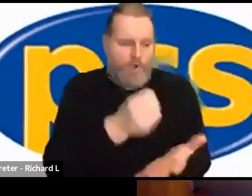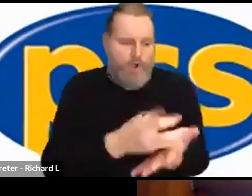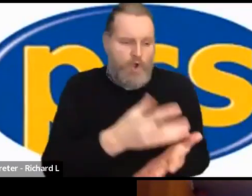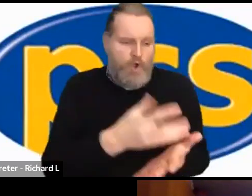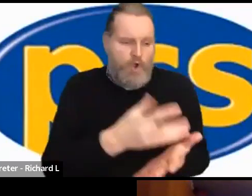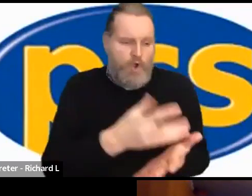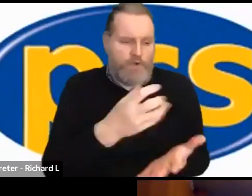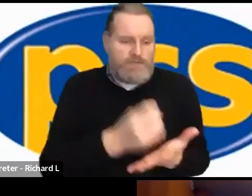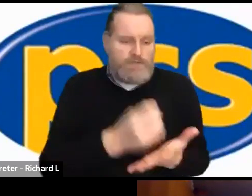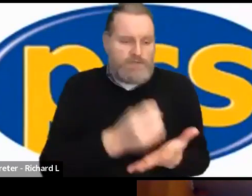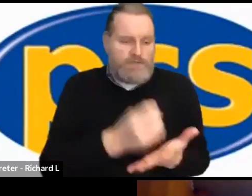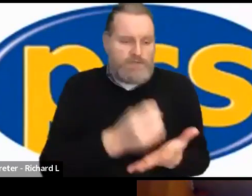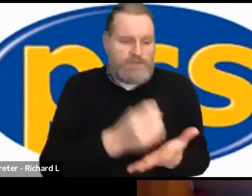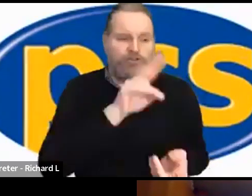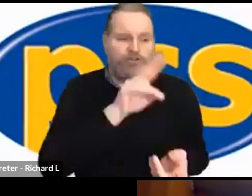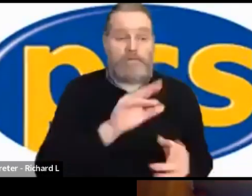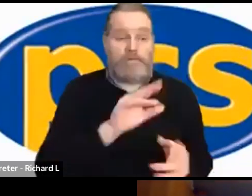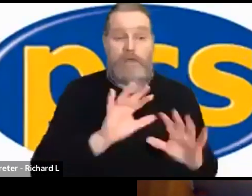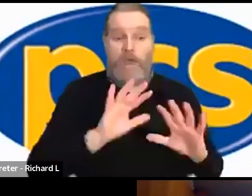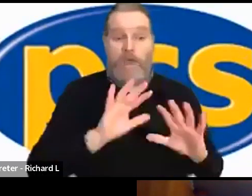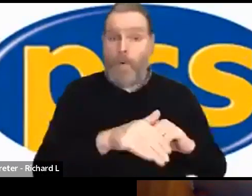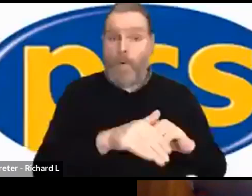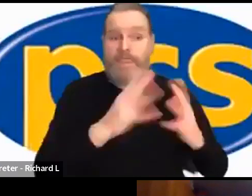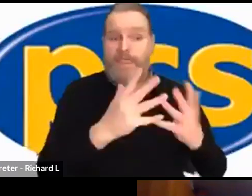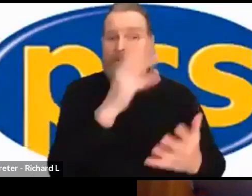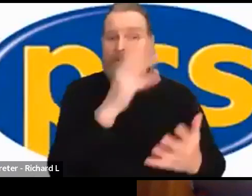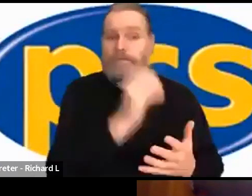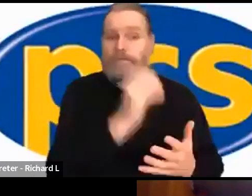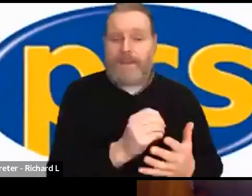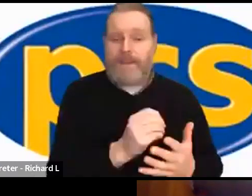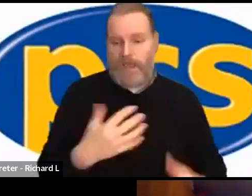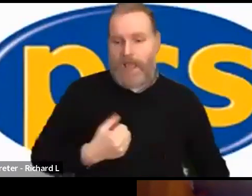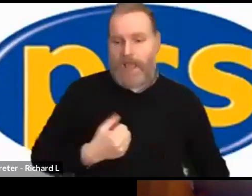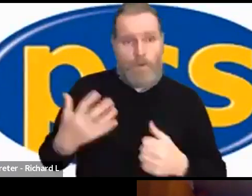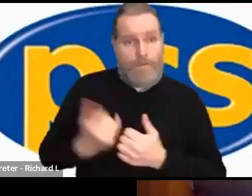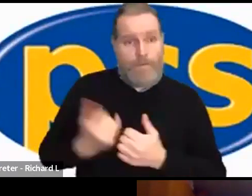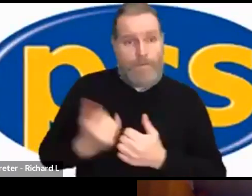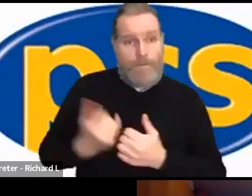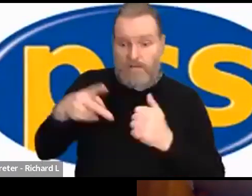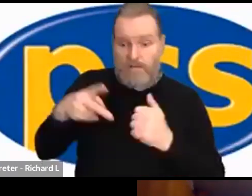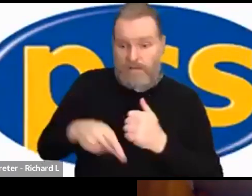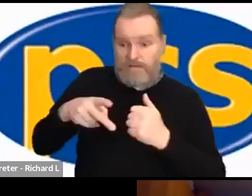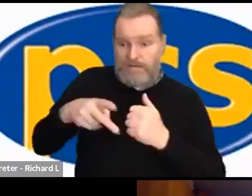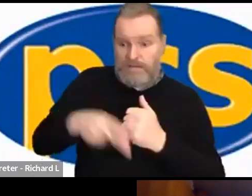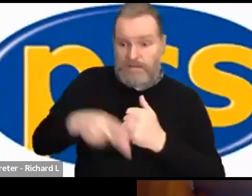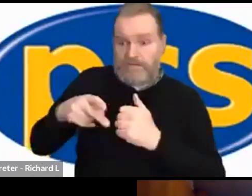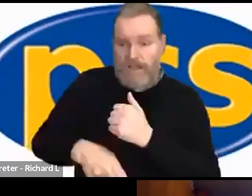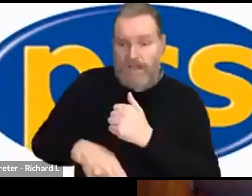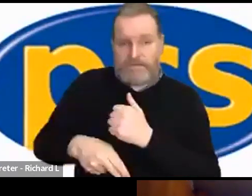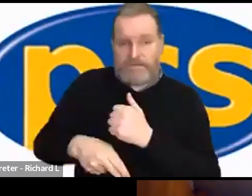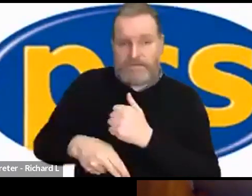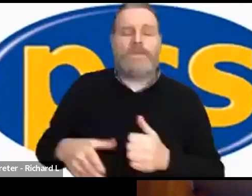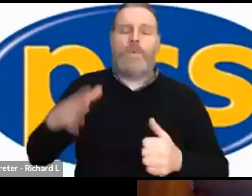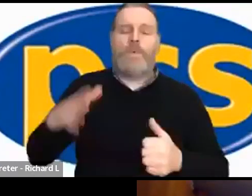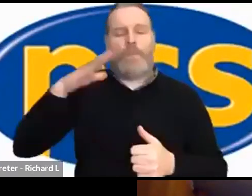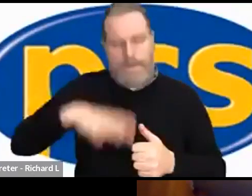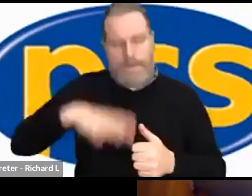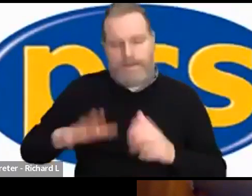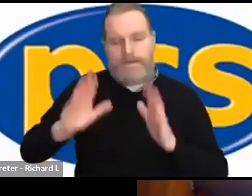y work, because inflation is over work, because inflation is over We've had a decade of real terms, had a decade of real terms. Pay cuts , and unless we and unless we were to get a temporary